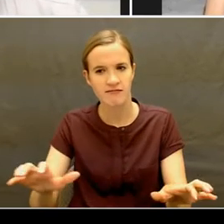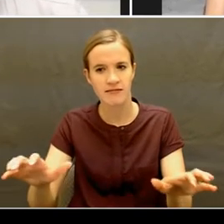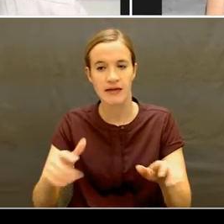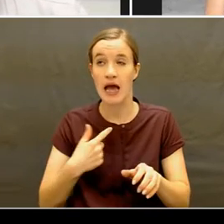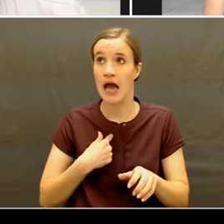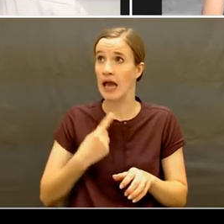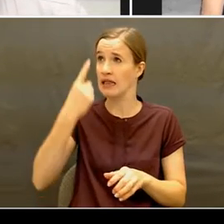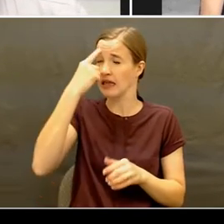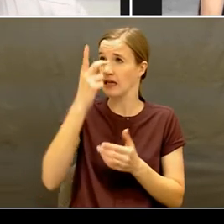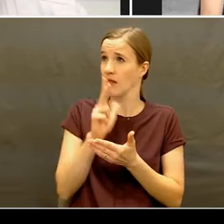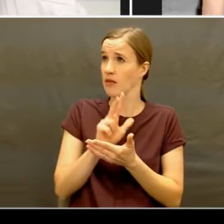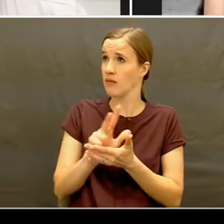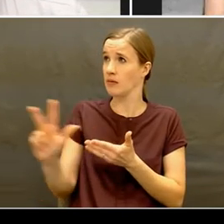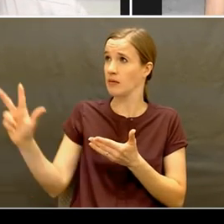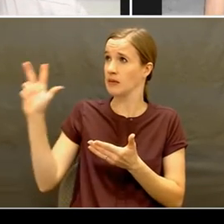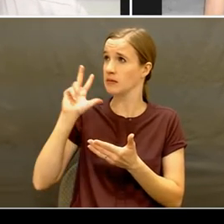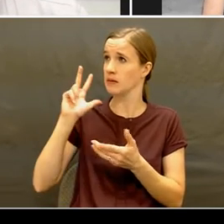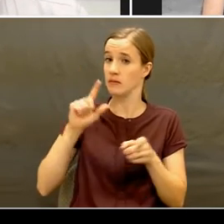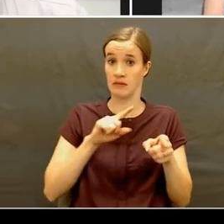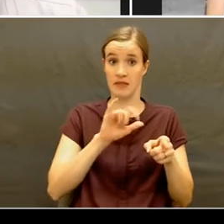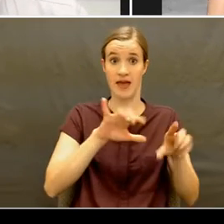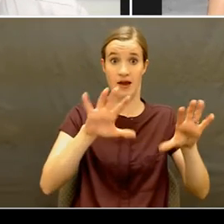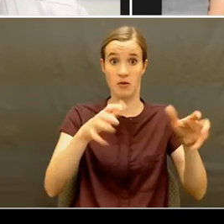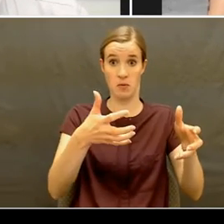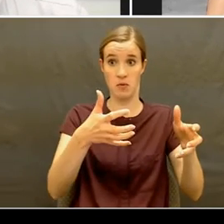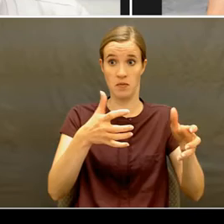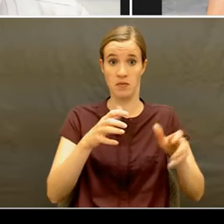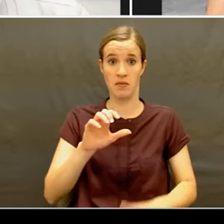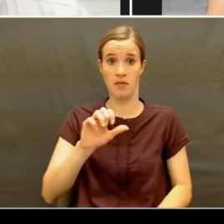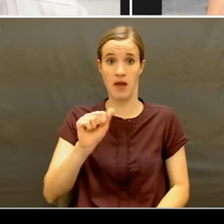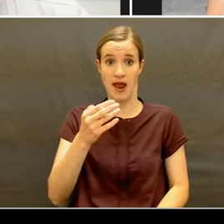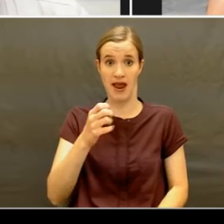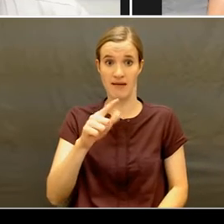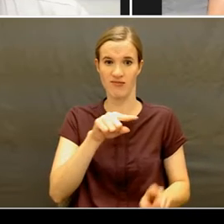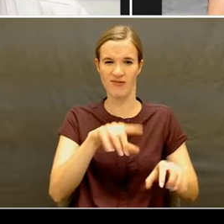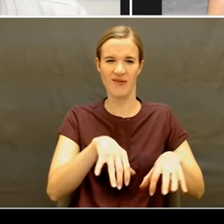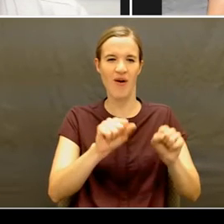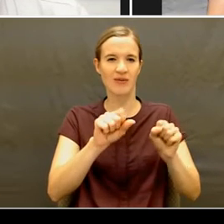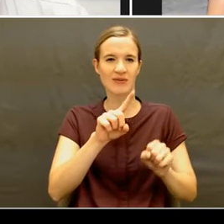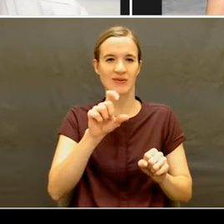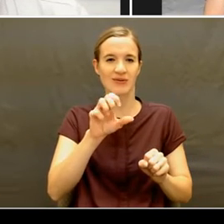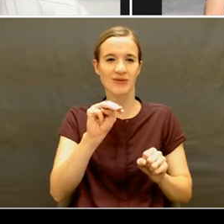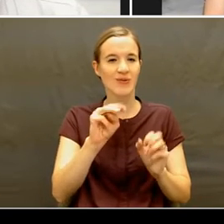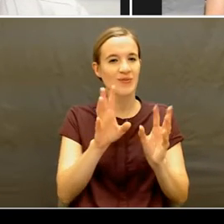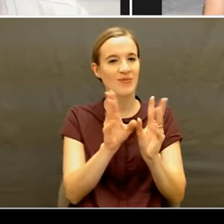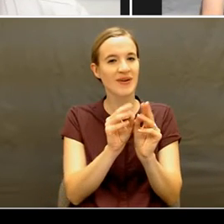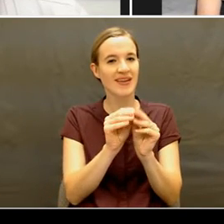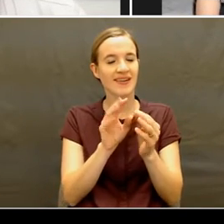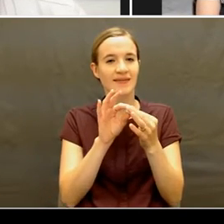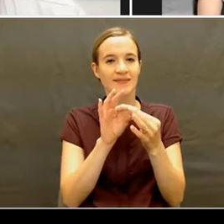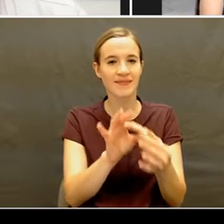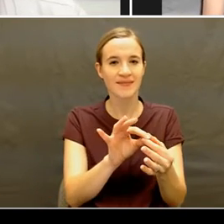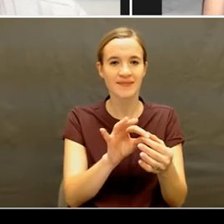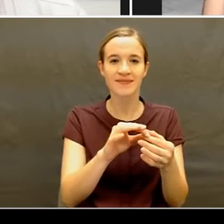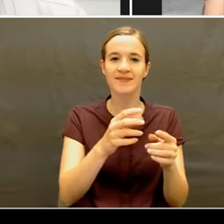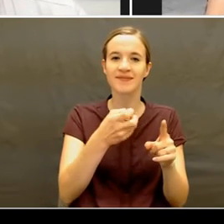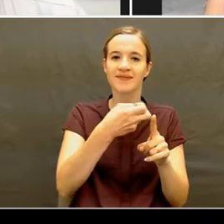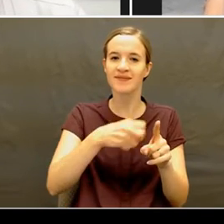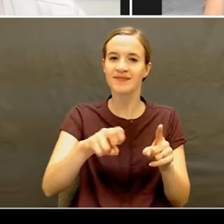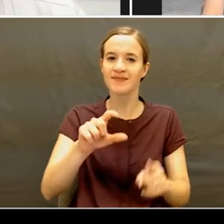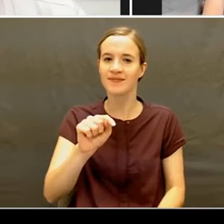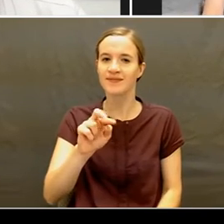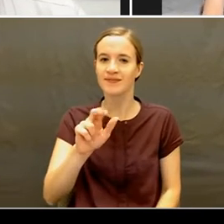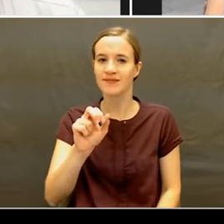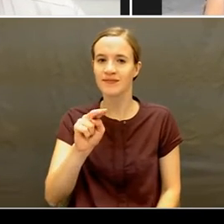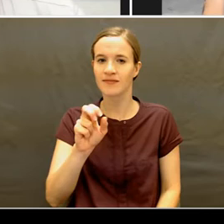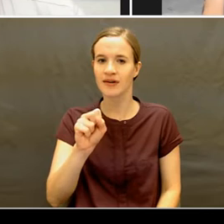long, April did a zoom for transitioning and